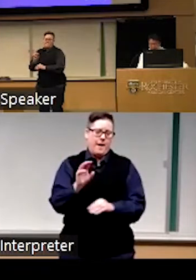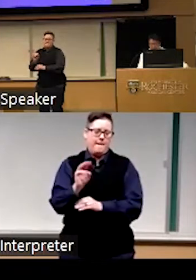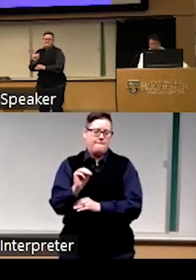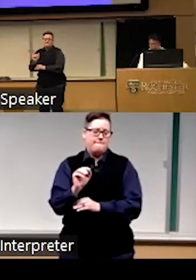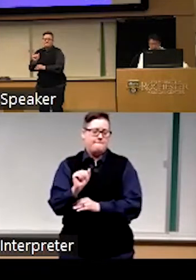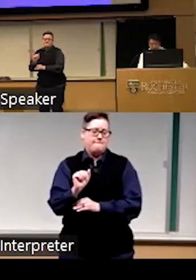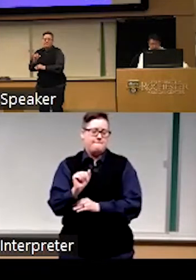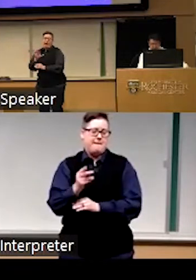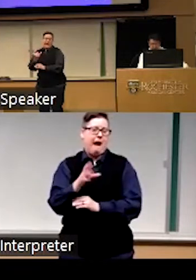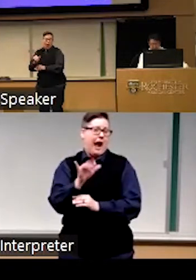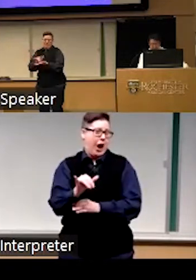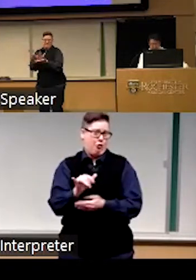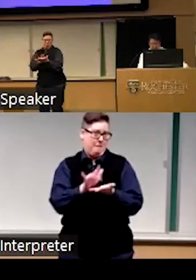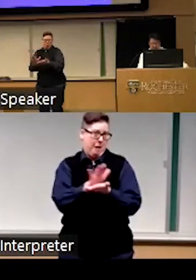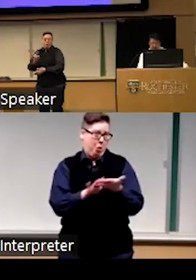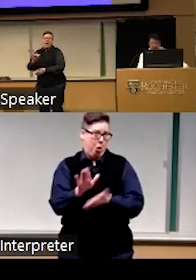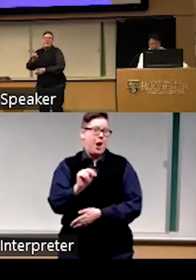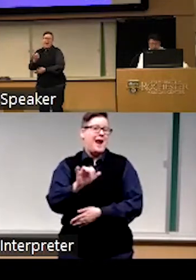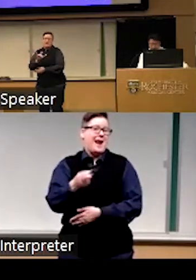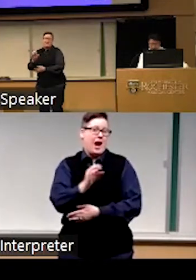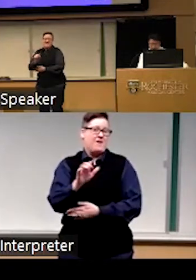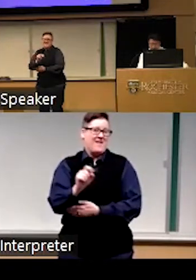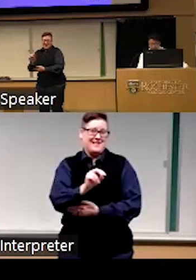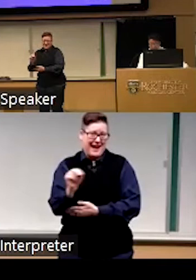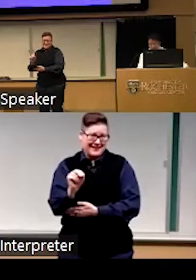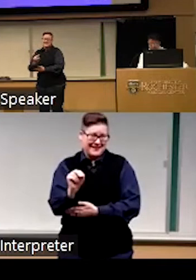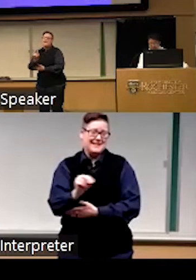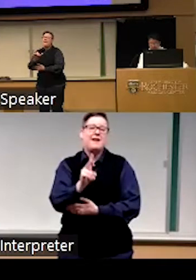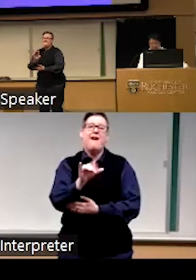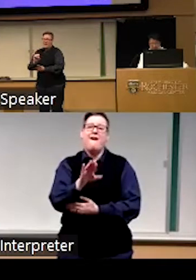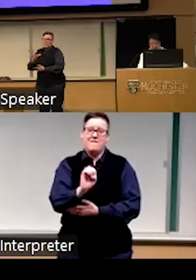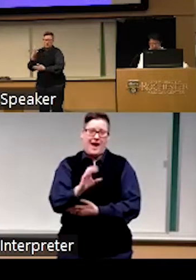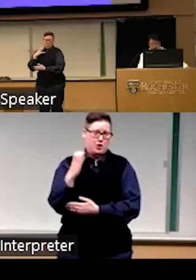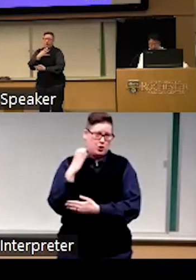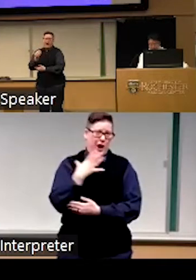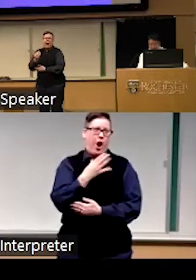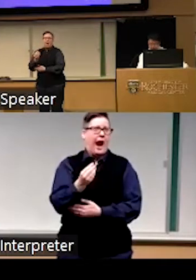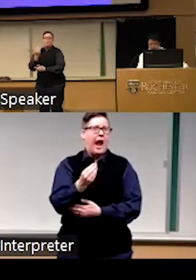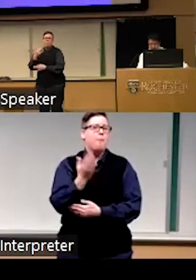College in Nashville Tennessee and served as the vice chair and also at one point an internship for